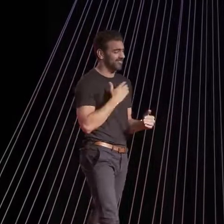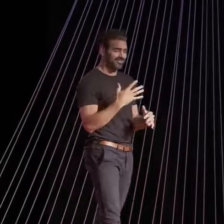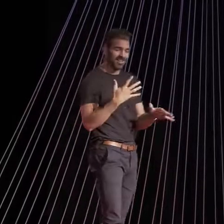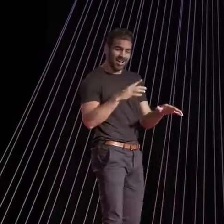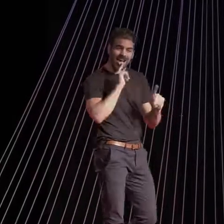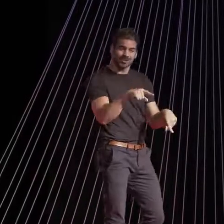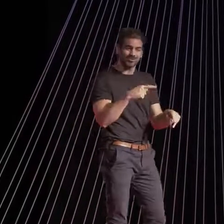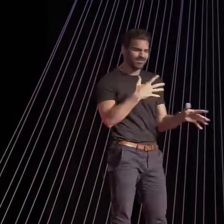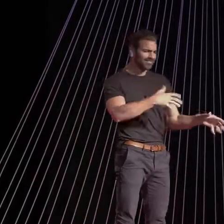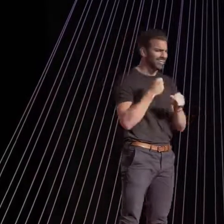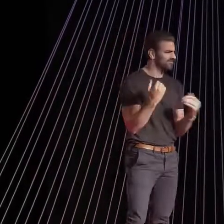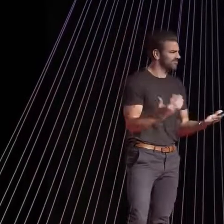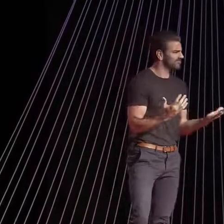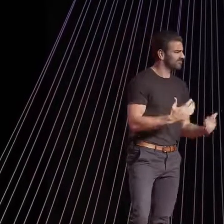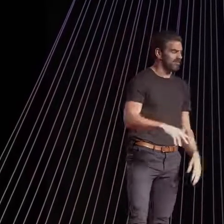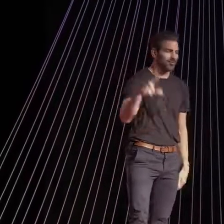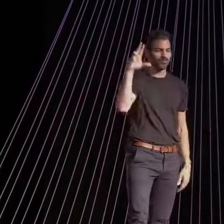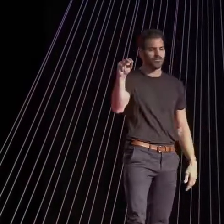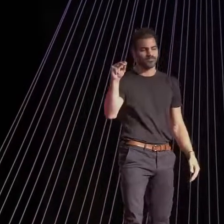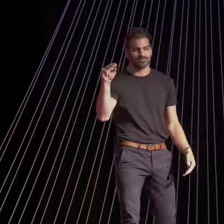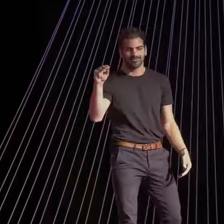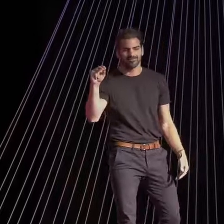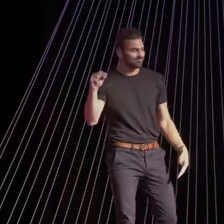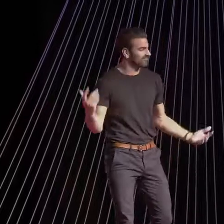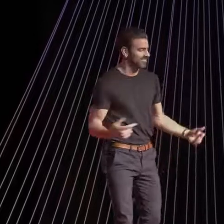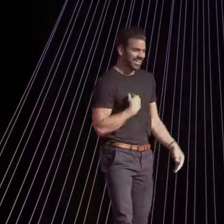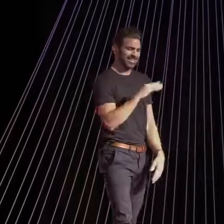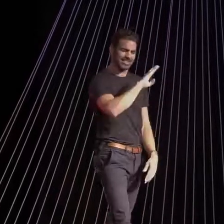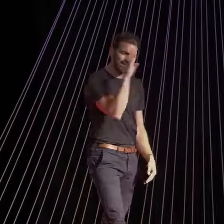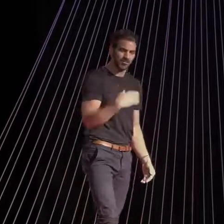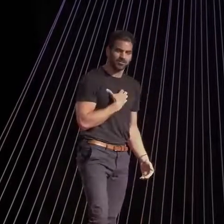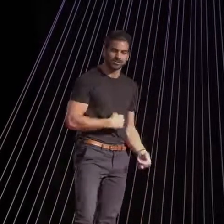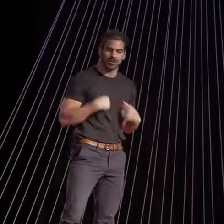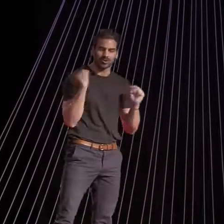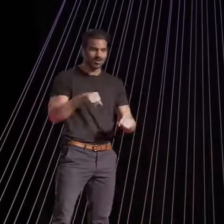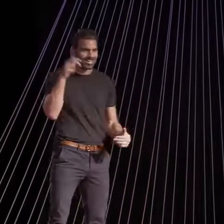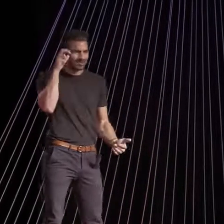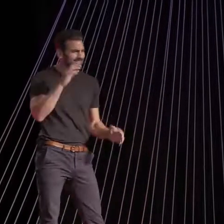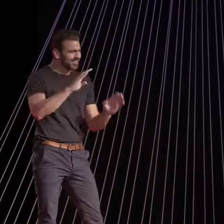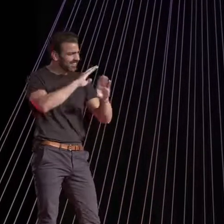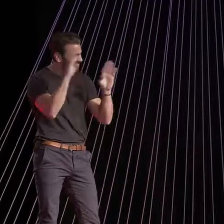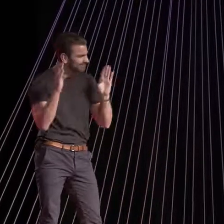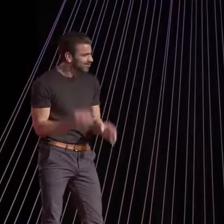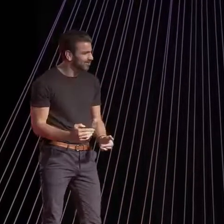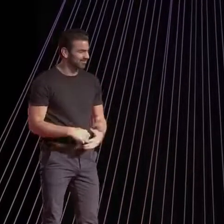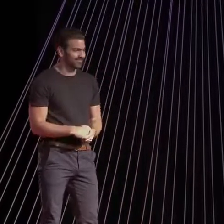so i was quick to answer no of course not i've never wished i could hear